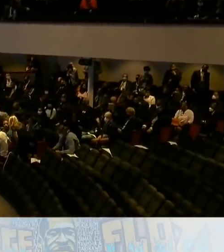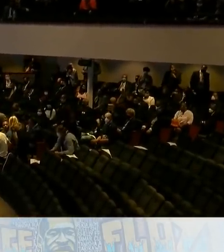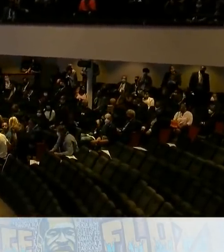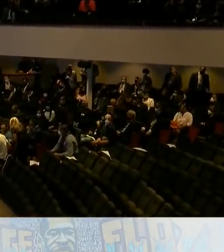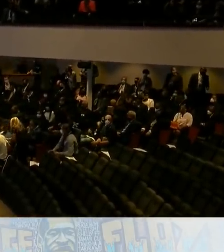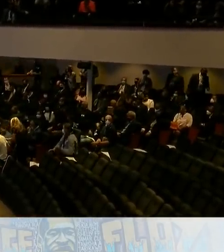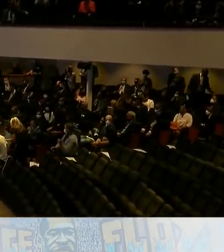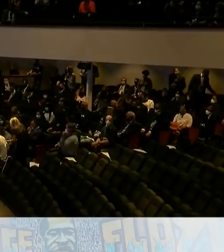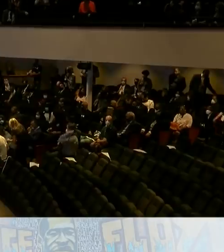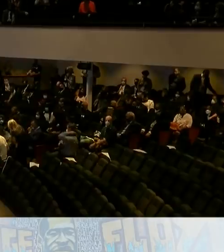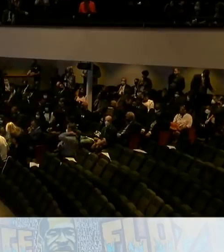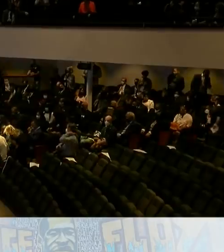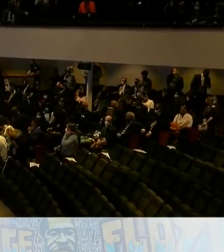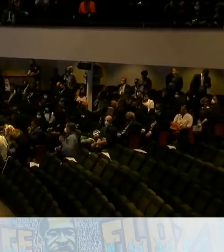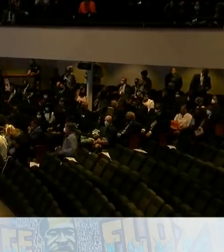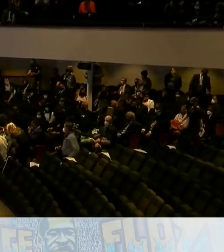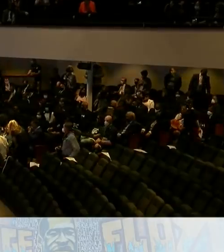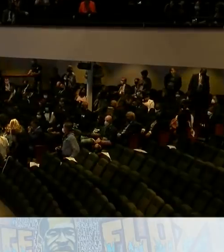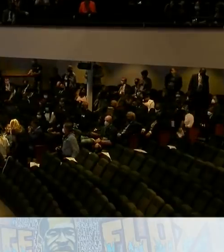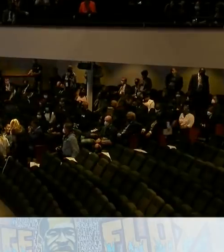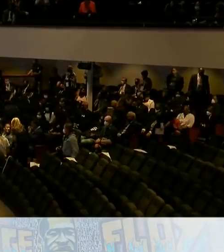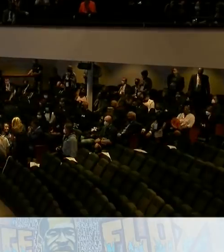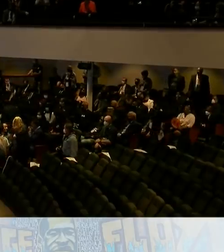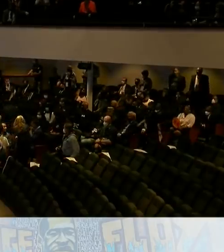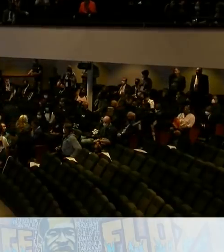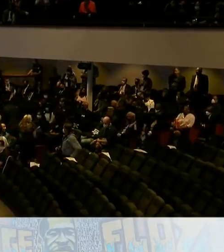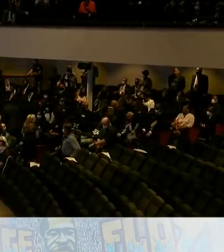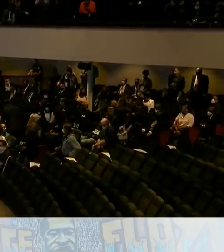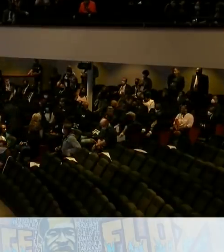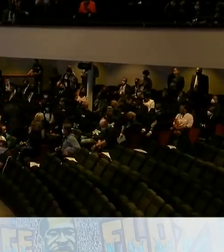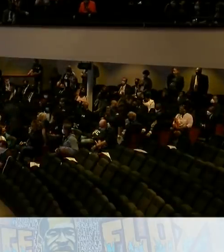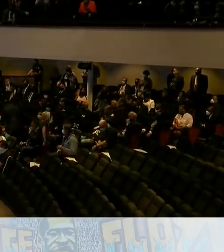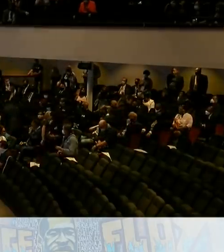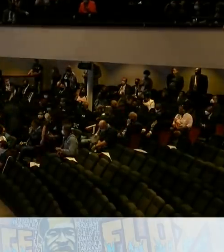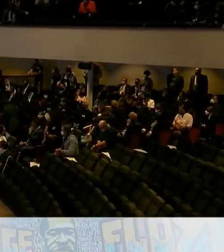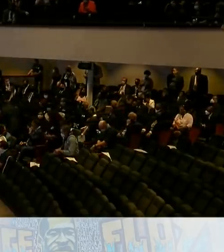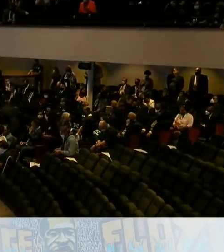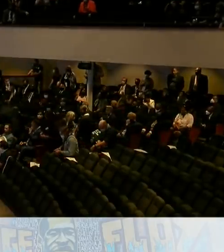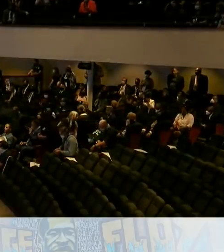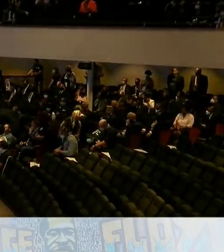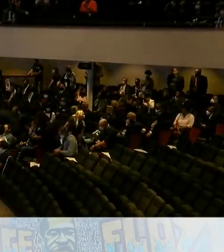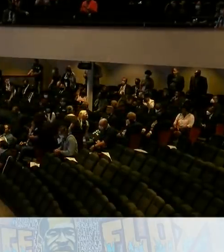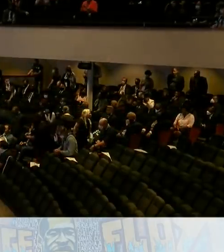OH, I'M SO GLAD HE SHALL HIDE ME